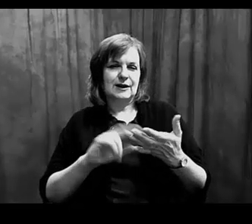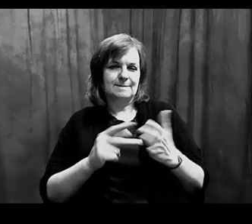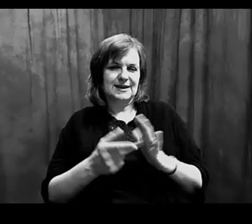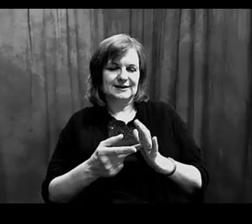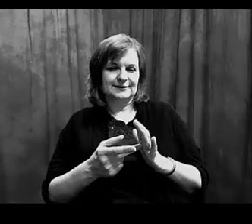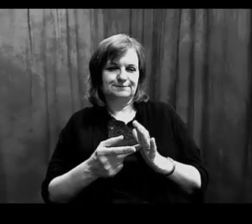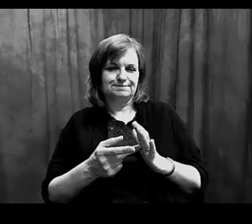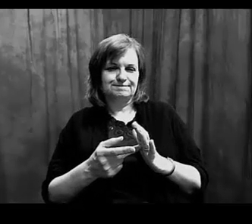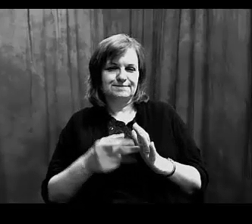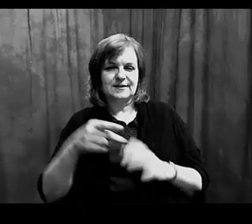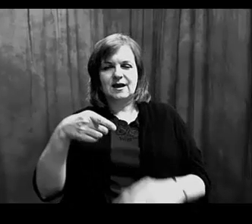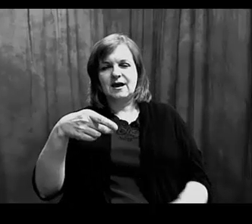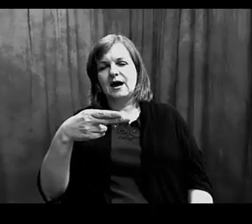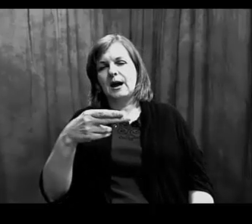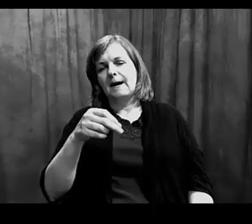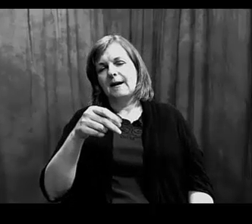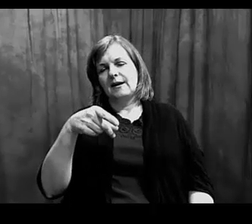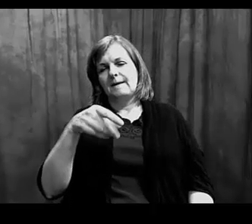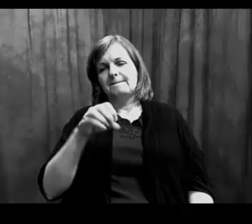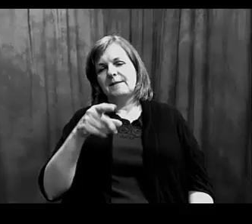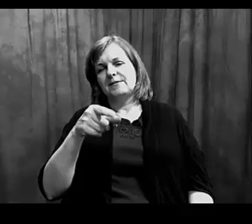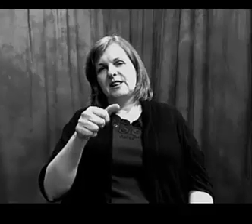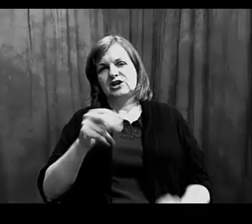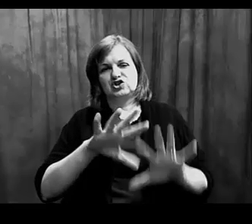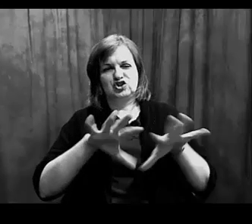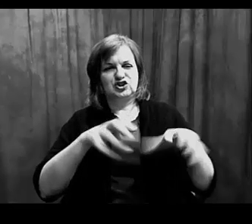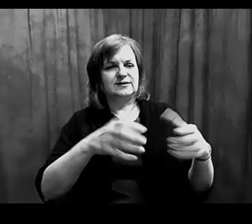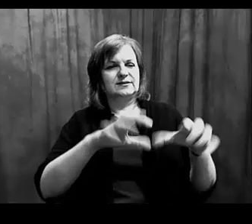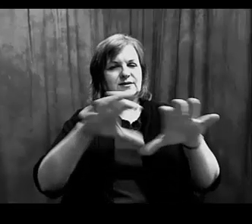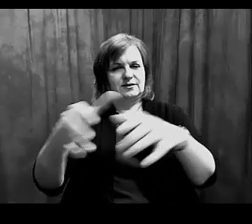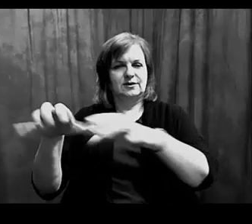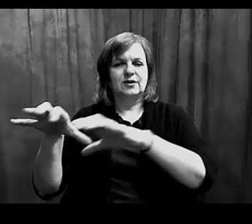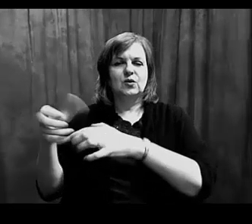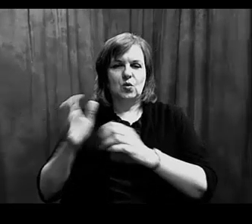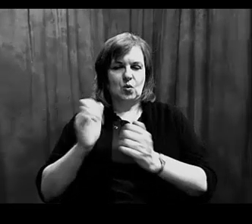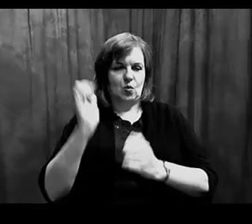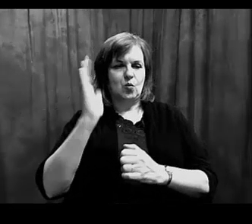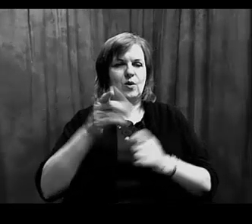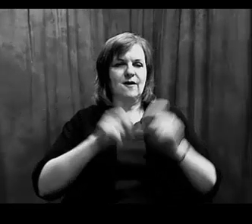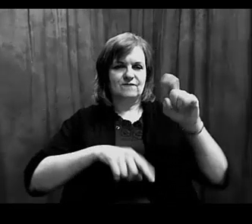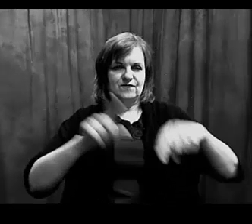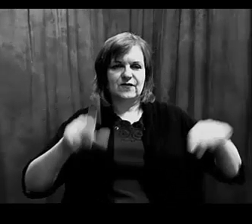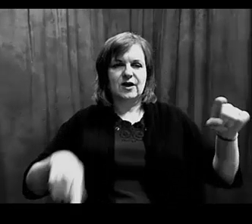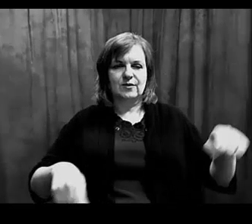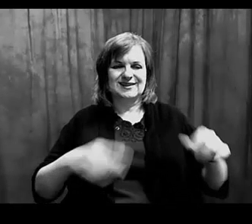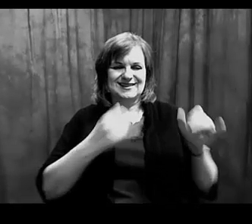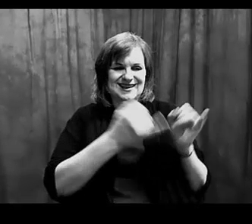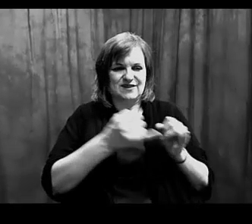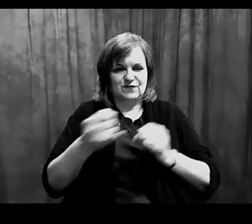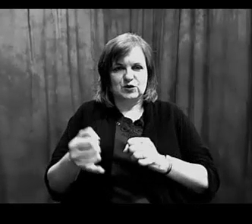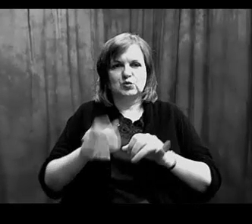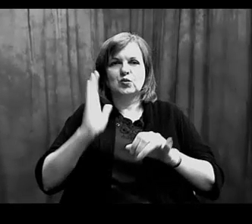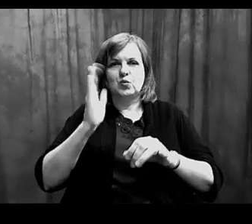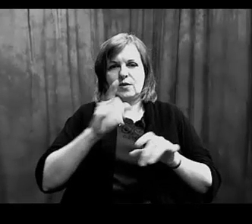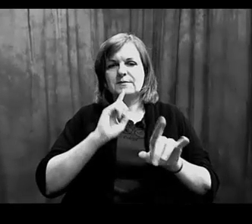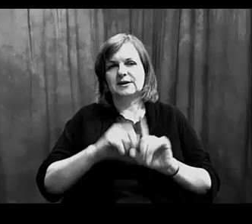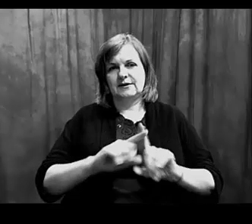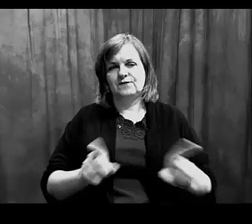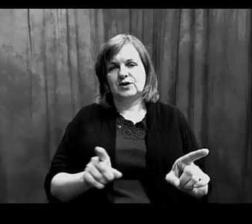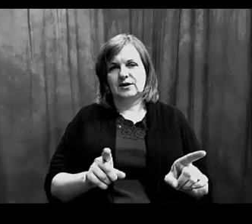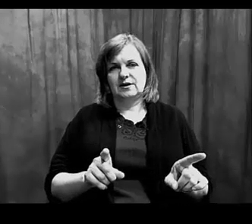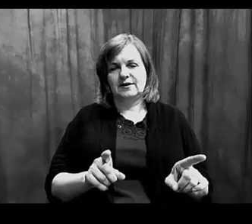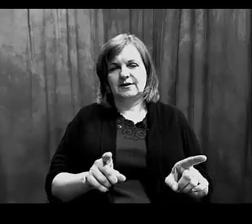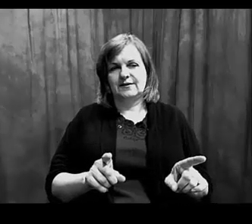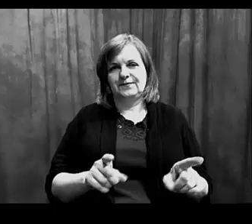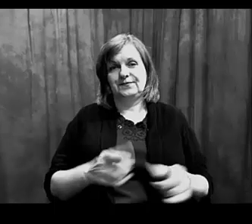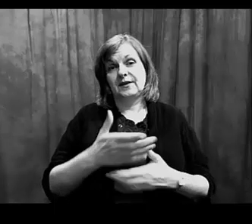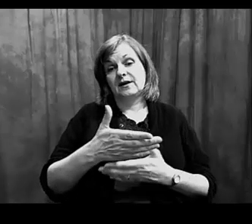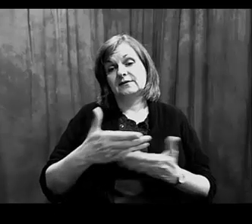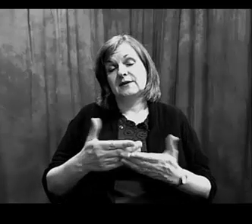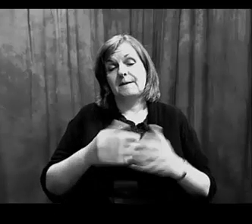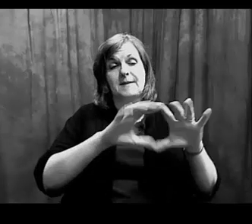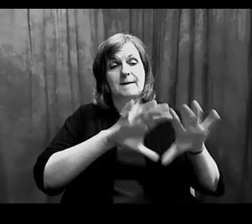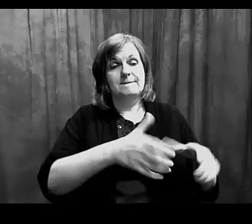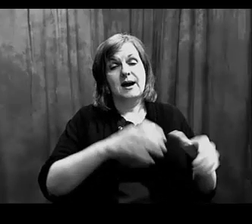and I'm not just talking hair color and eye color but really truly how are you different at the genetic level and we'll look at that